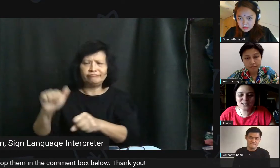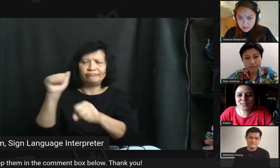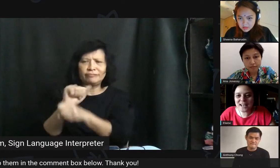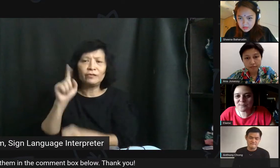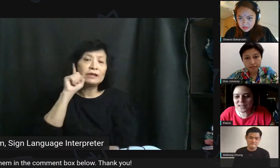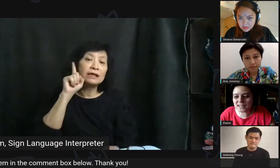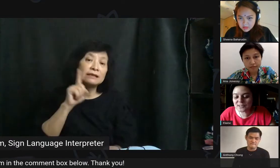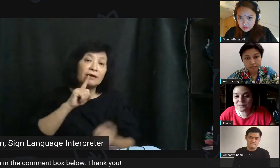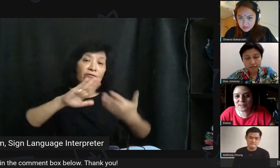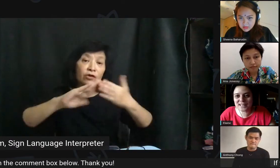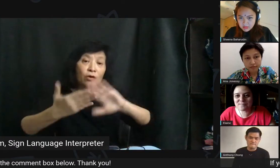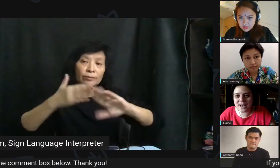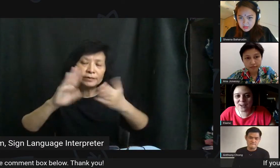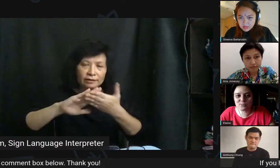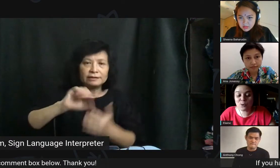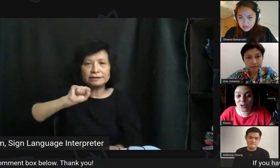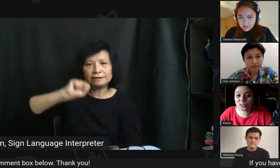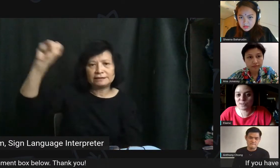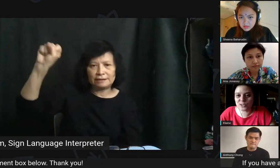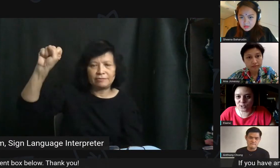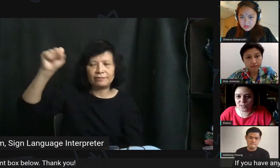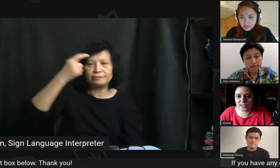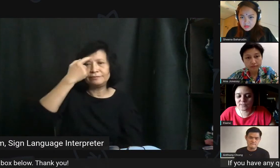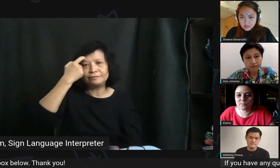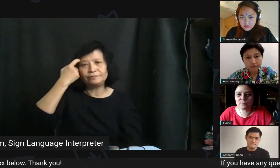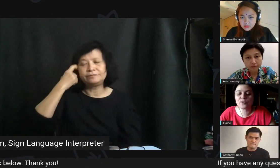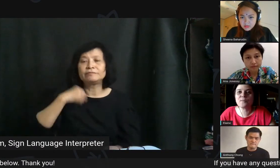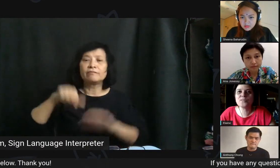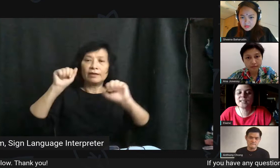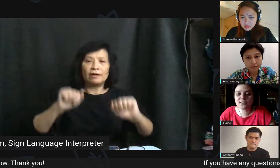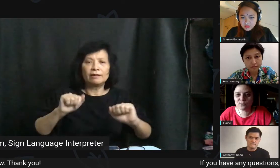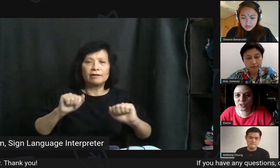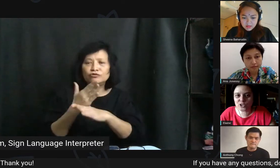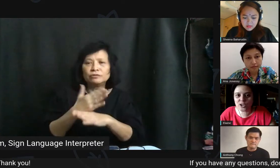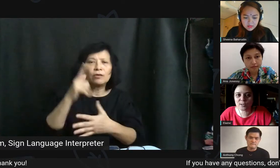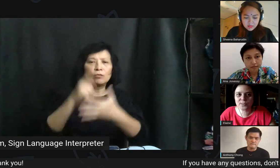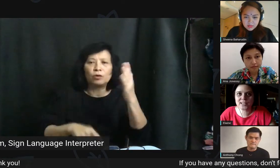Can you tell me a little bit about what you've been doing from the Deaf workshops,